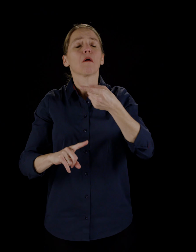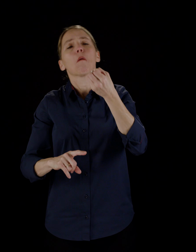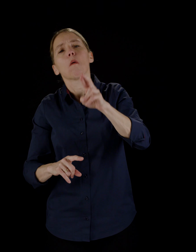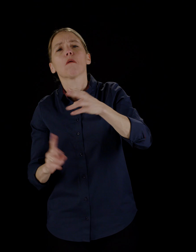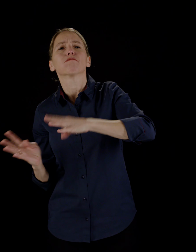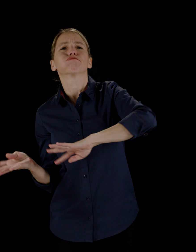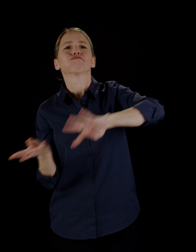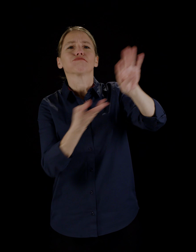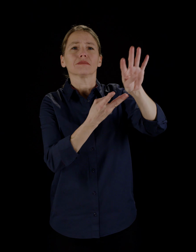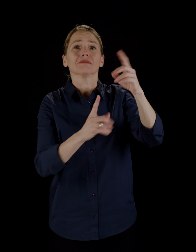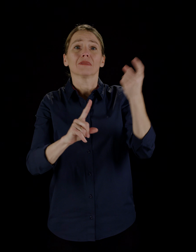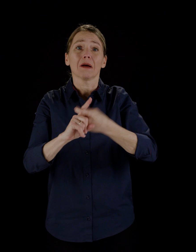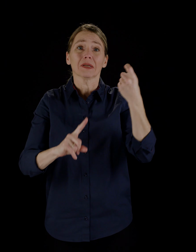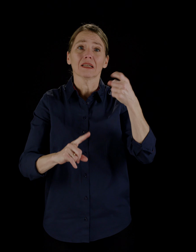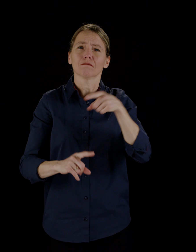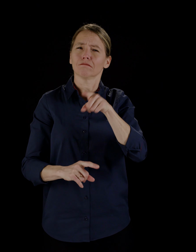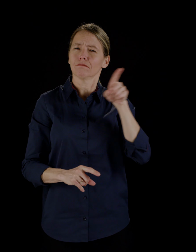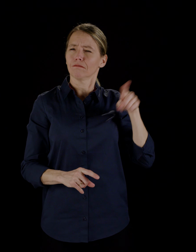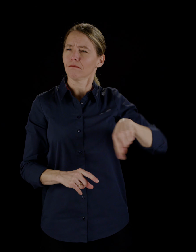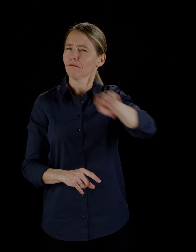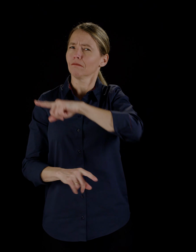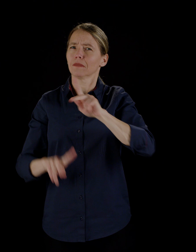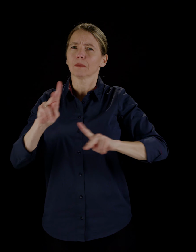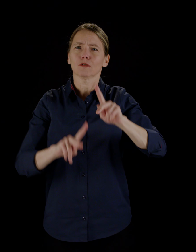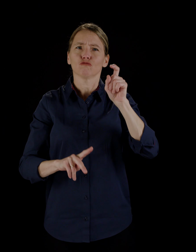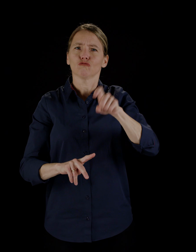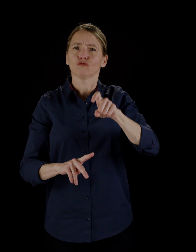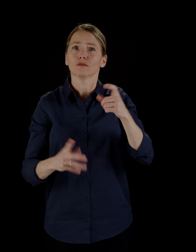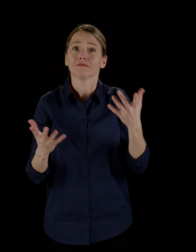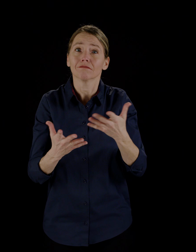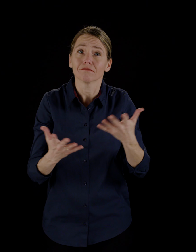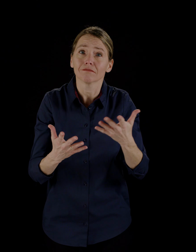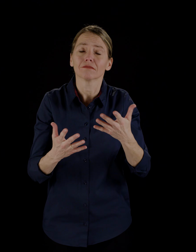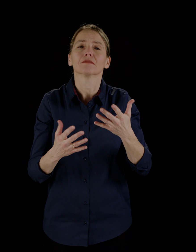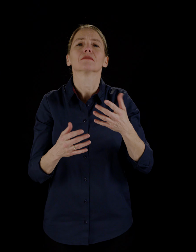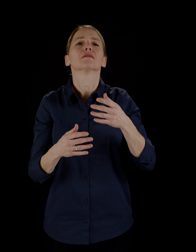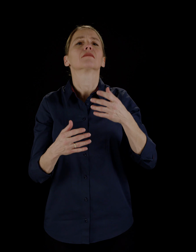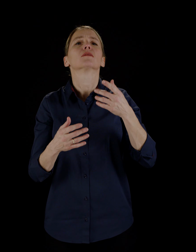There are also other ways to configure various program settings, such as: